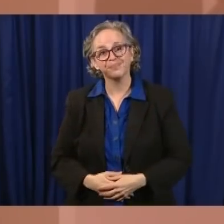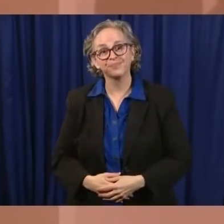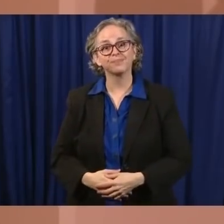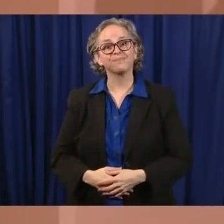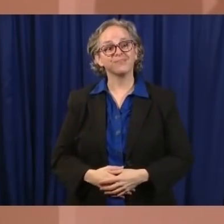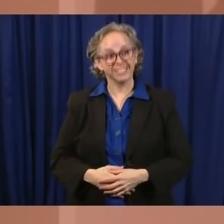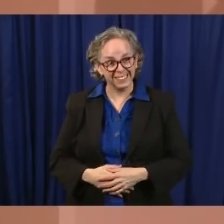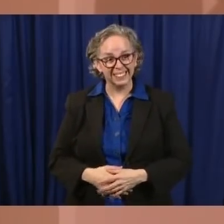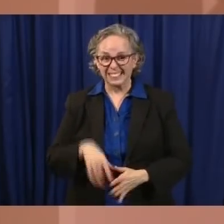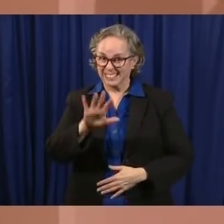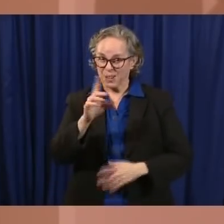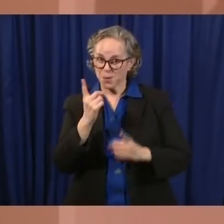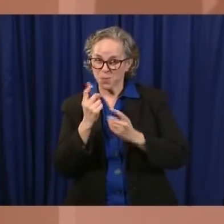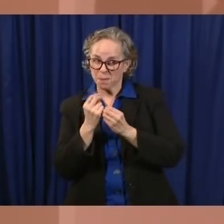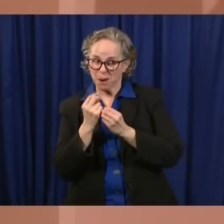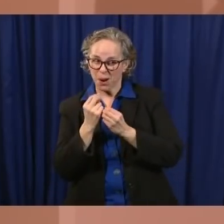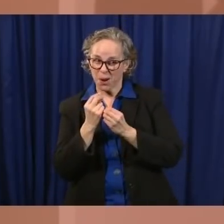AVAILABLE, A GREAT DEAL OF